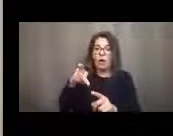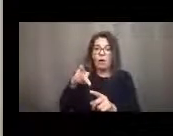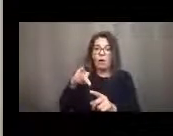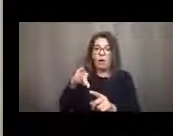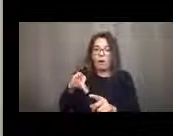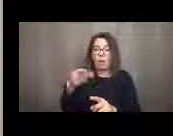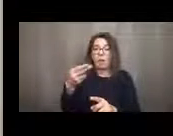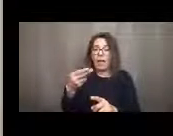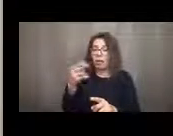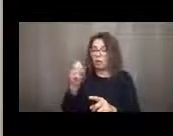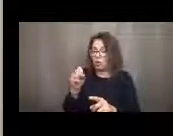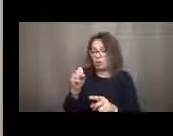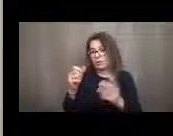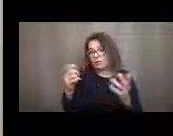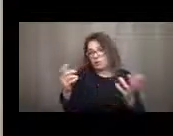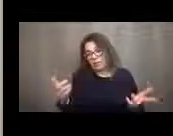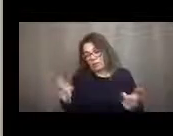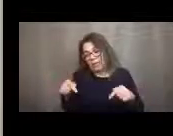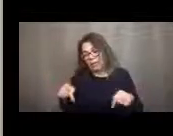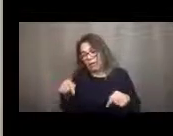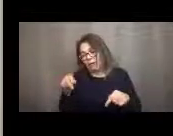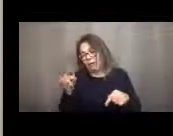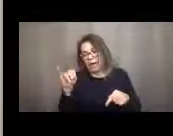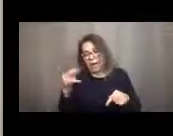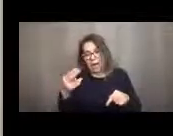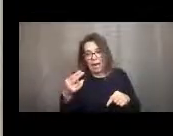or in our case NIH, grants and cooperative agreements